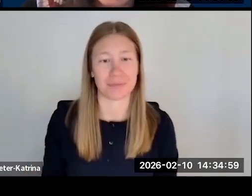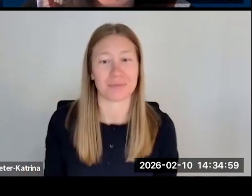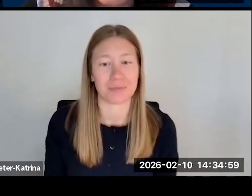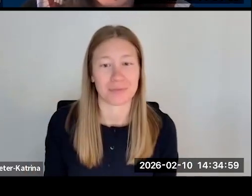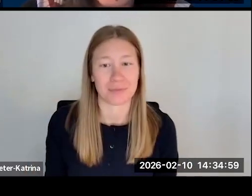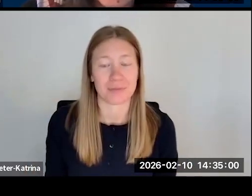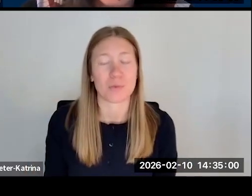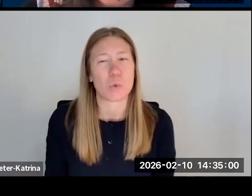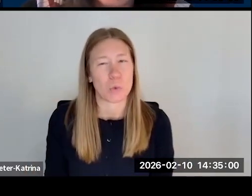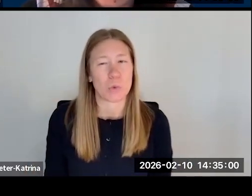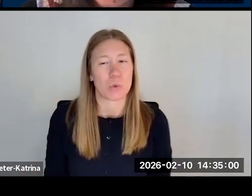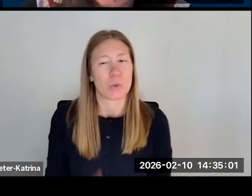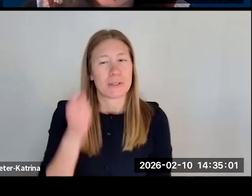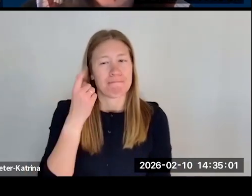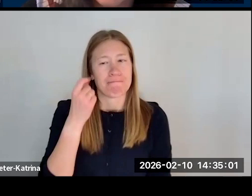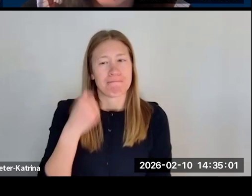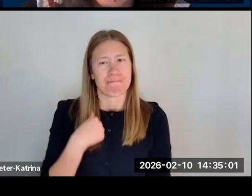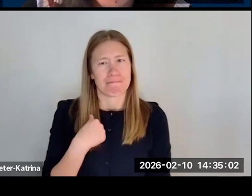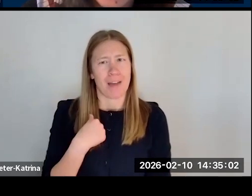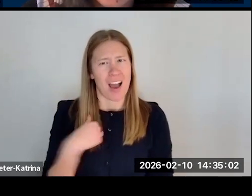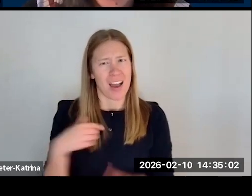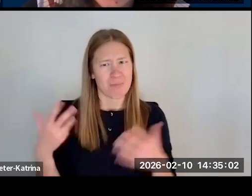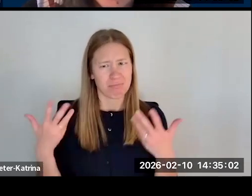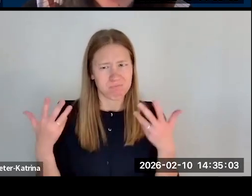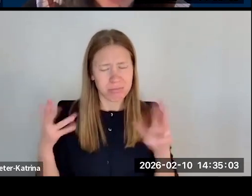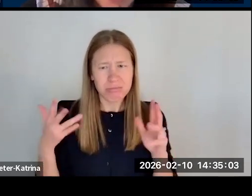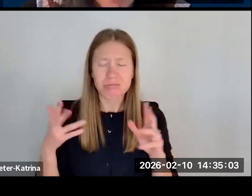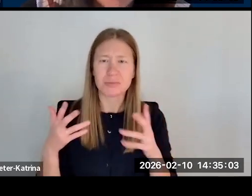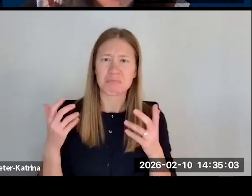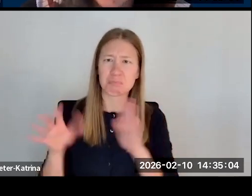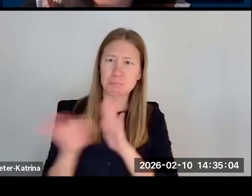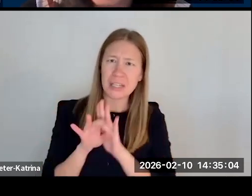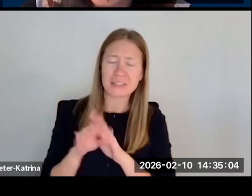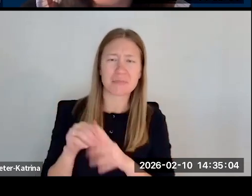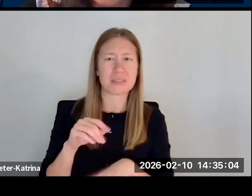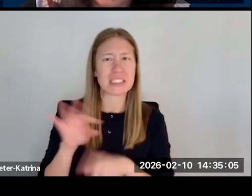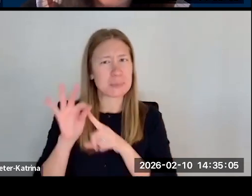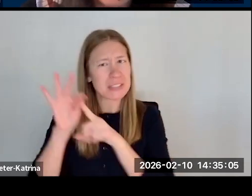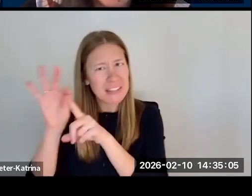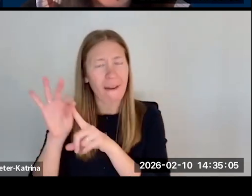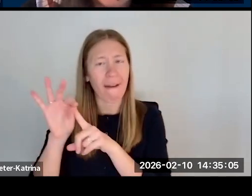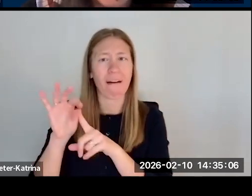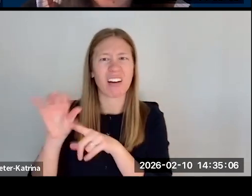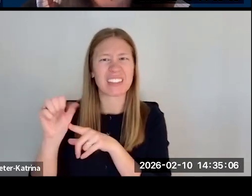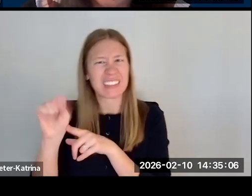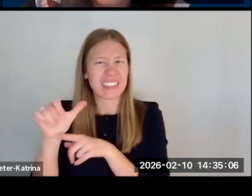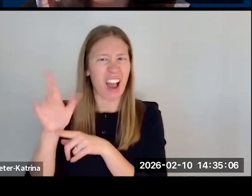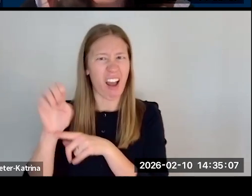of specific styling choices with this piece of text and now that it's a heading one, it's all gone.